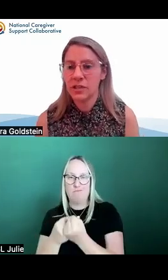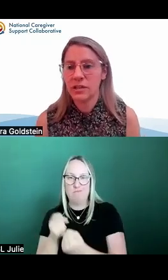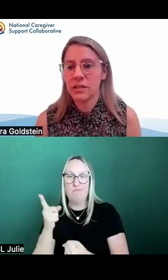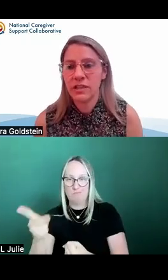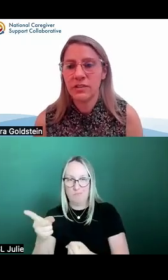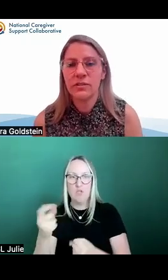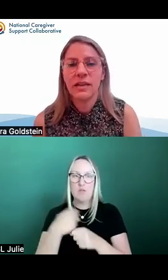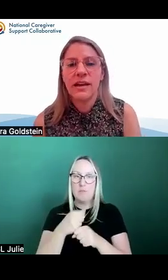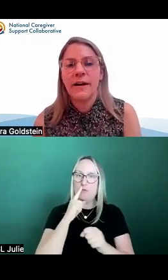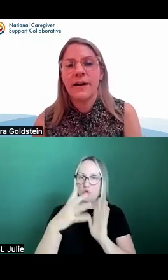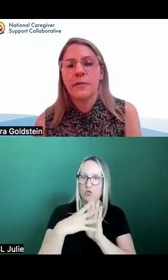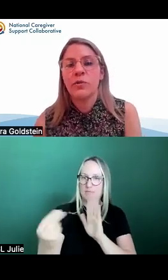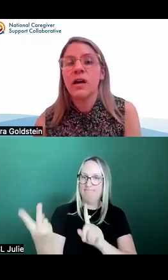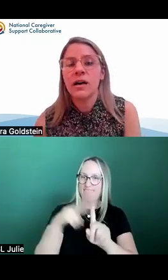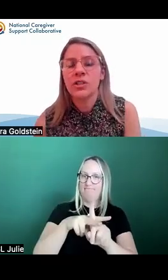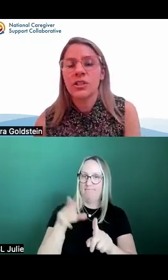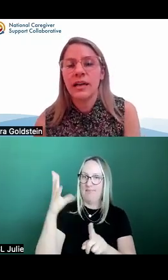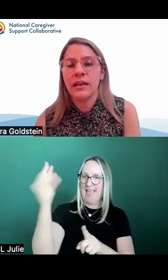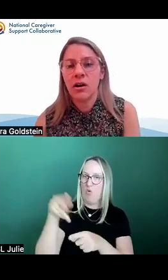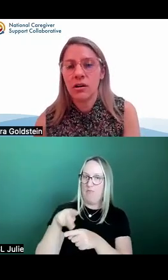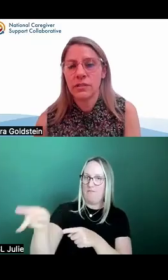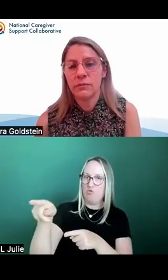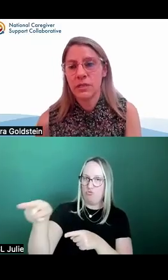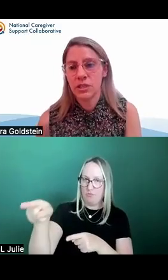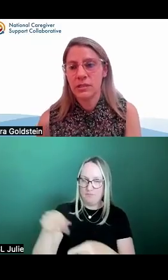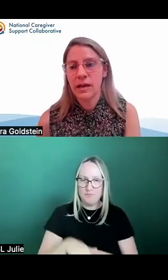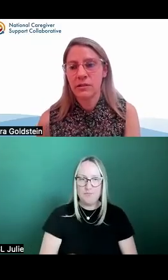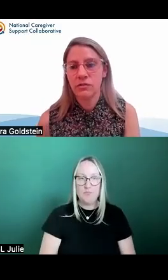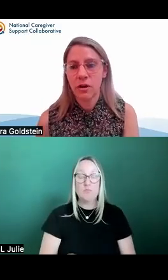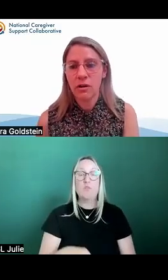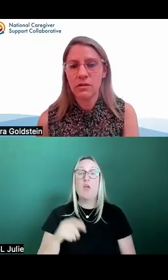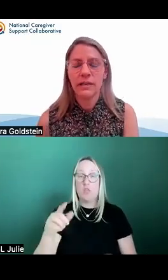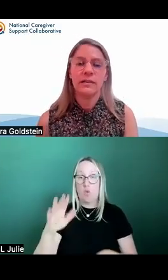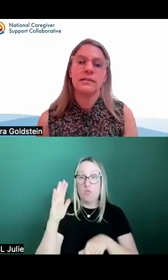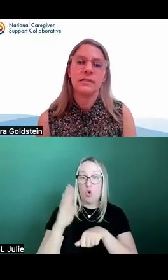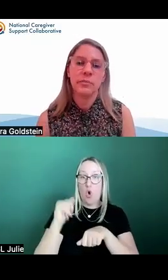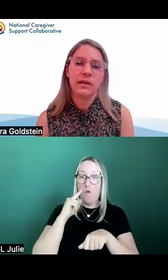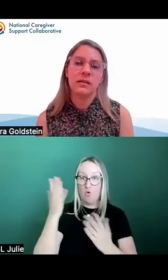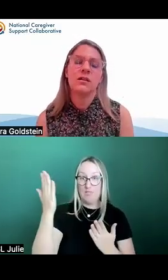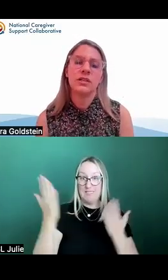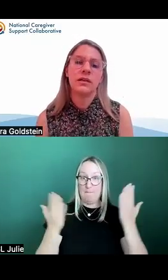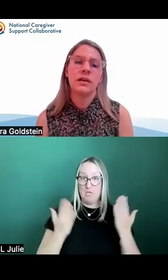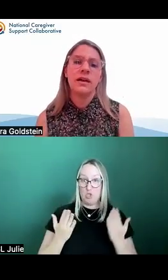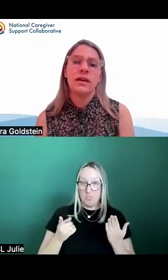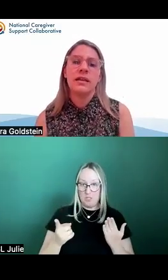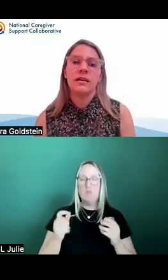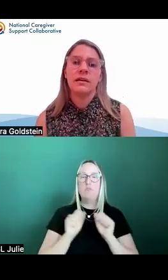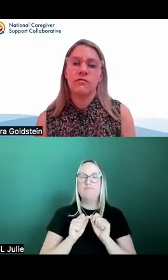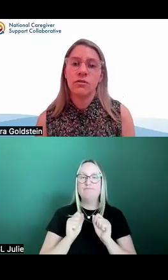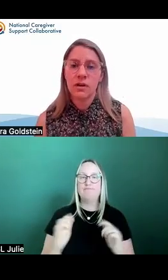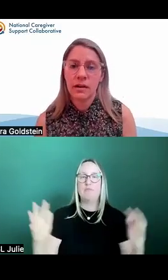in the field. We launched a Call for Submissions last fall and anticipate launching the full hub